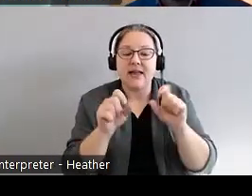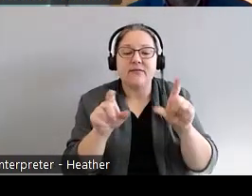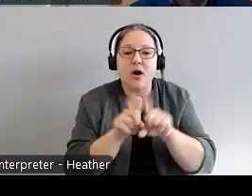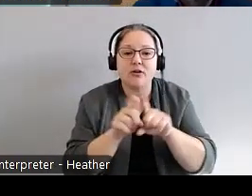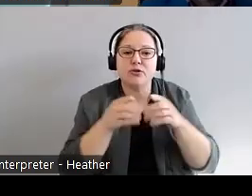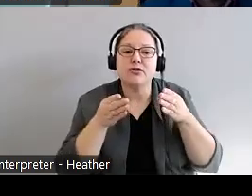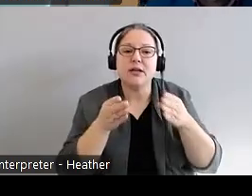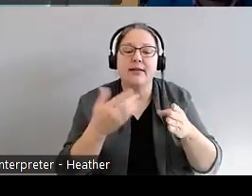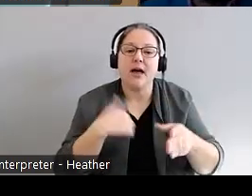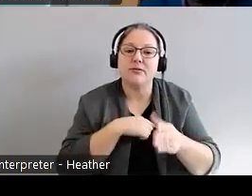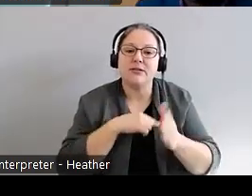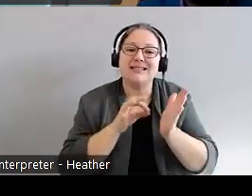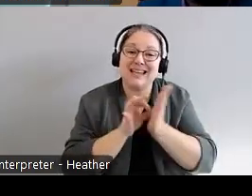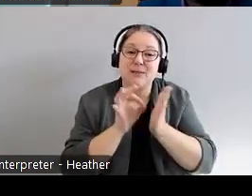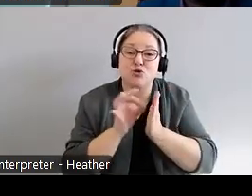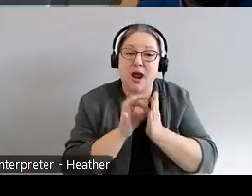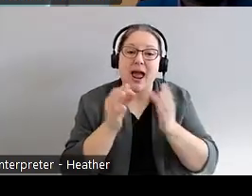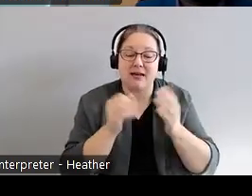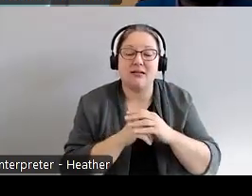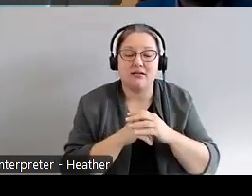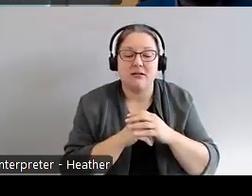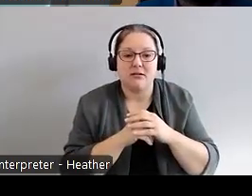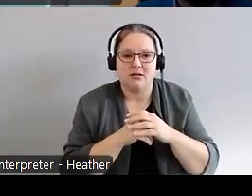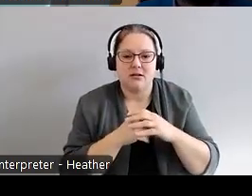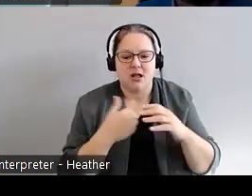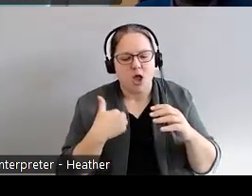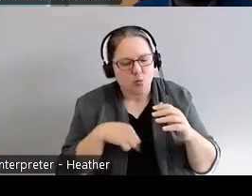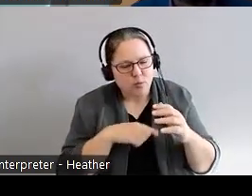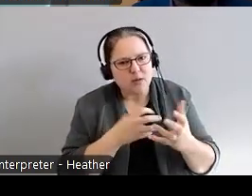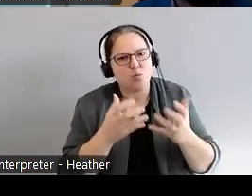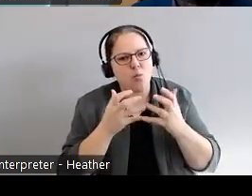incidences. Uh like I mentioned before we're we're coding those incidences with much more